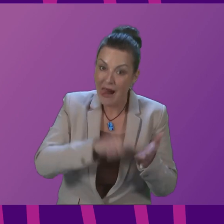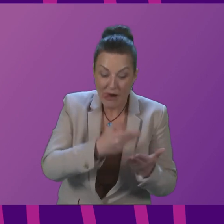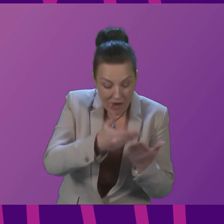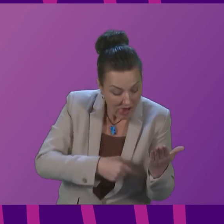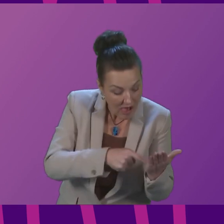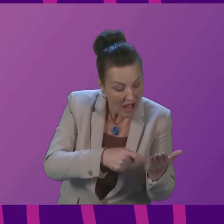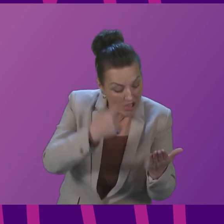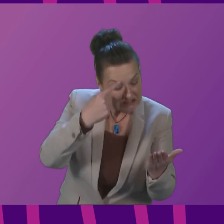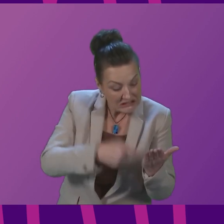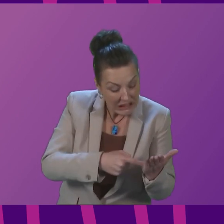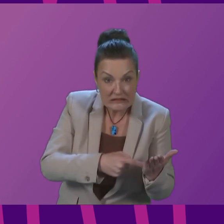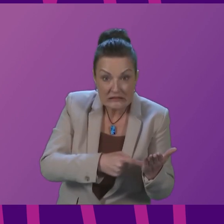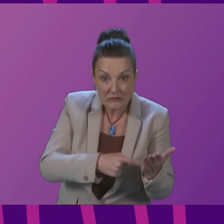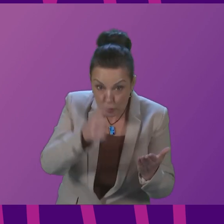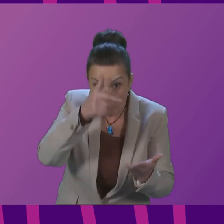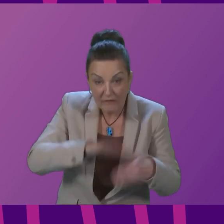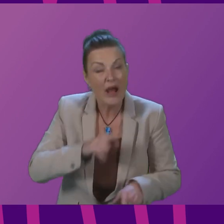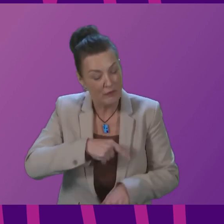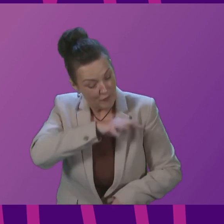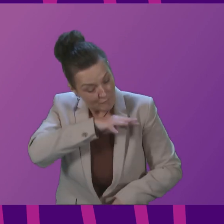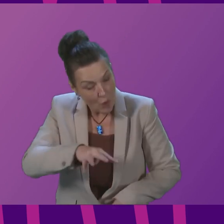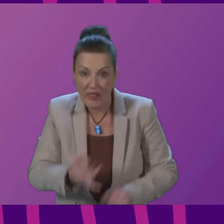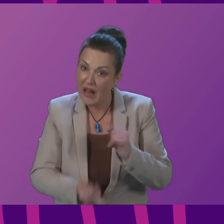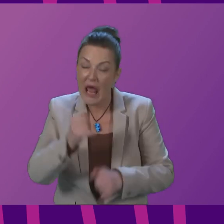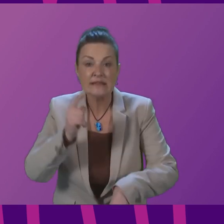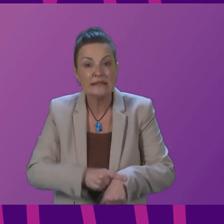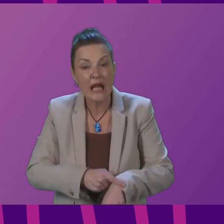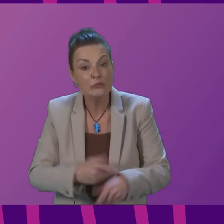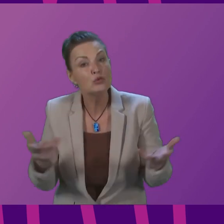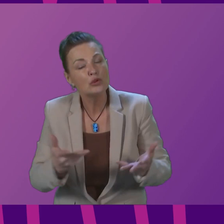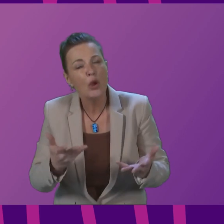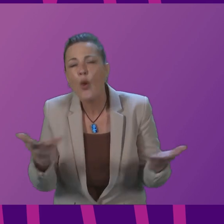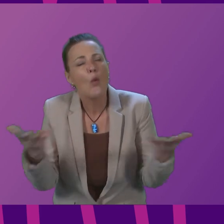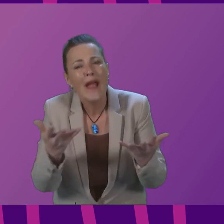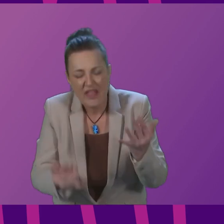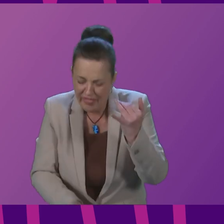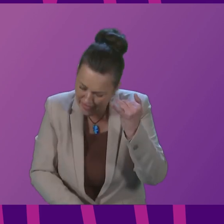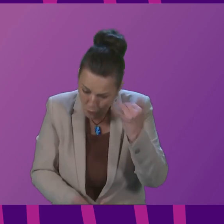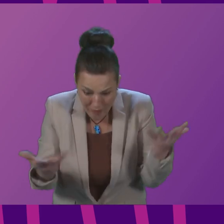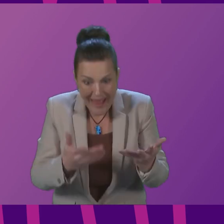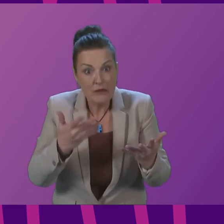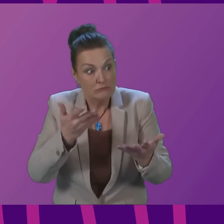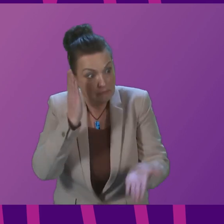And, for the fourth and final time today, I ask: will she tell us where that vital piece of documentation is?